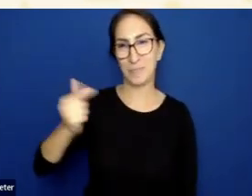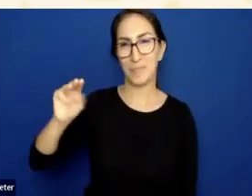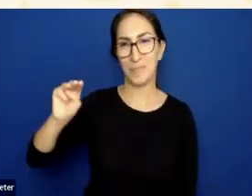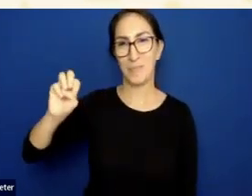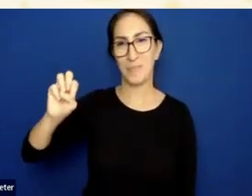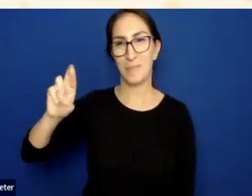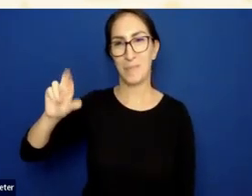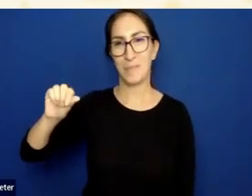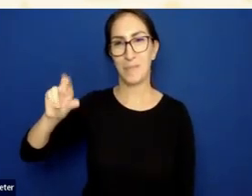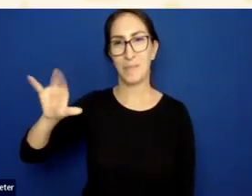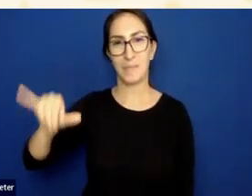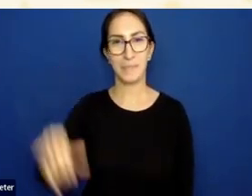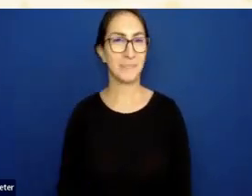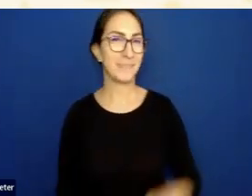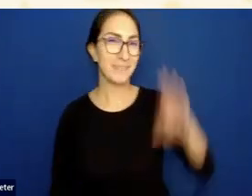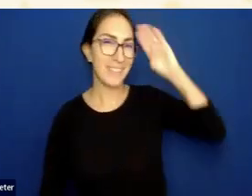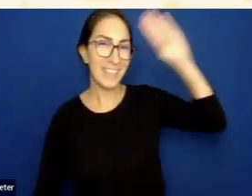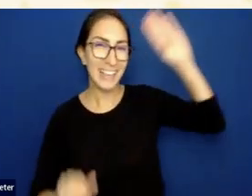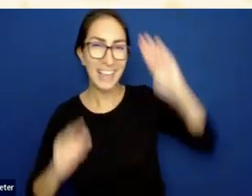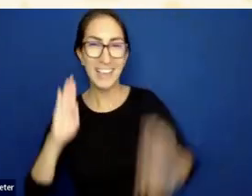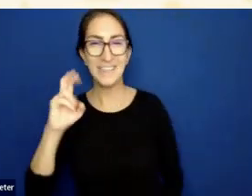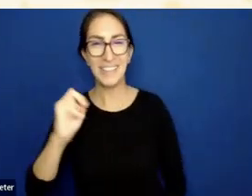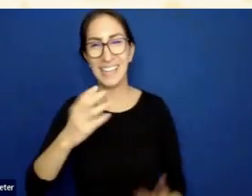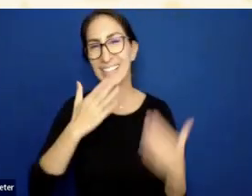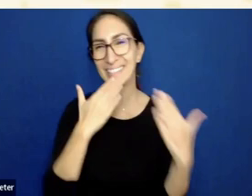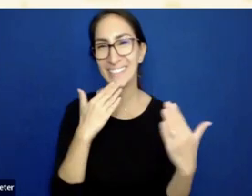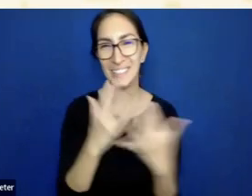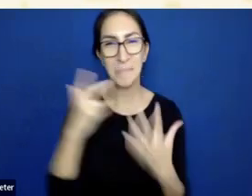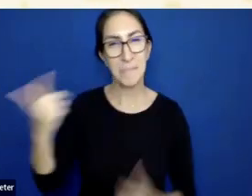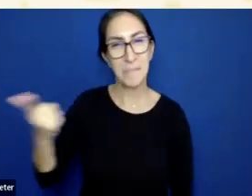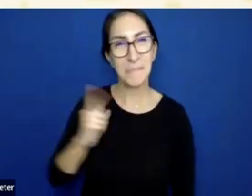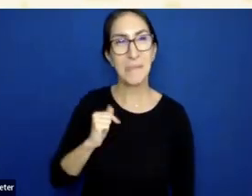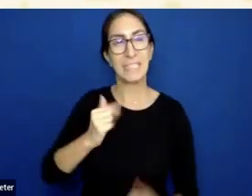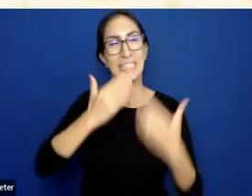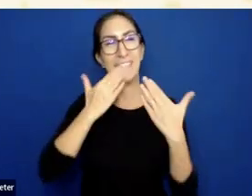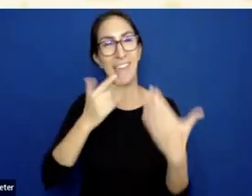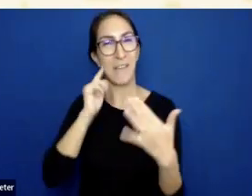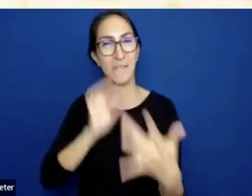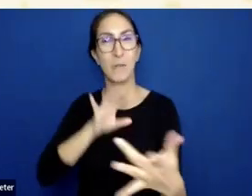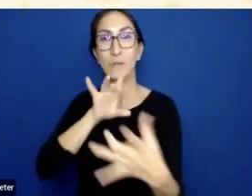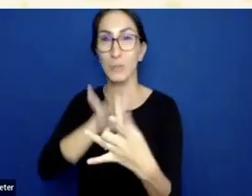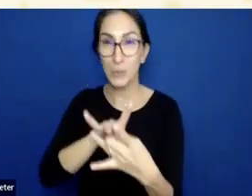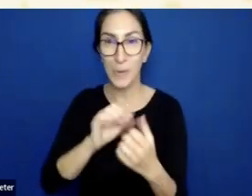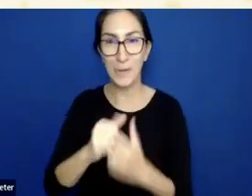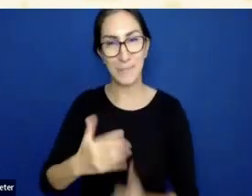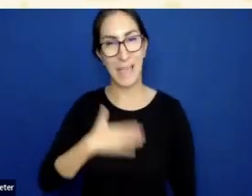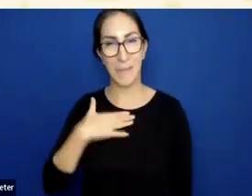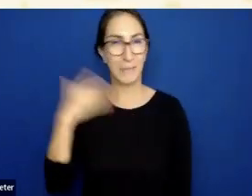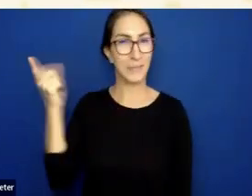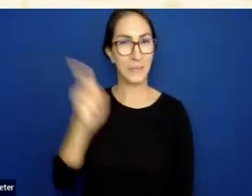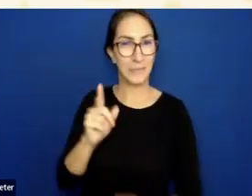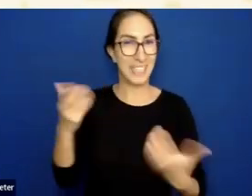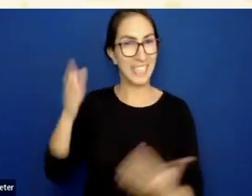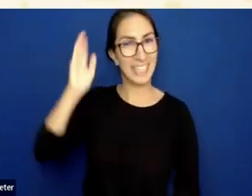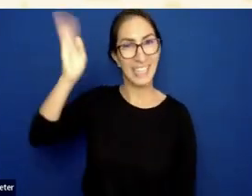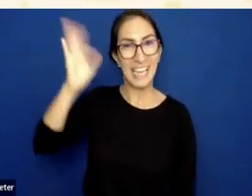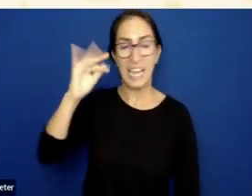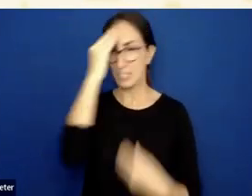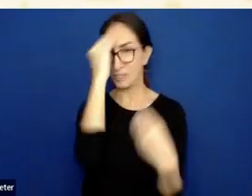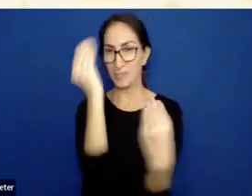Hey, Ben, thank you so much. And thank you so much for joining. I'm really happy to be here, and to share with you the information